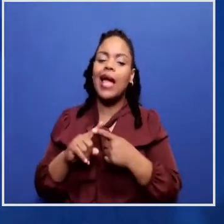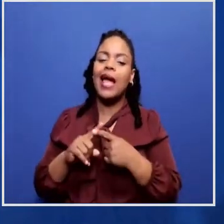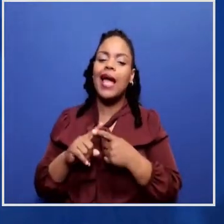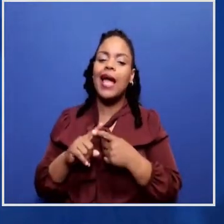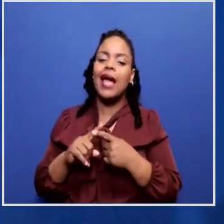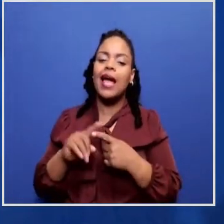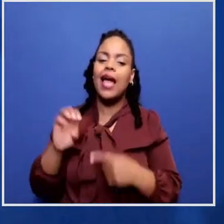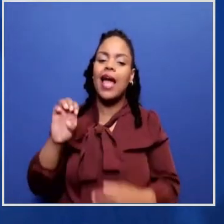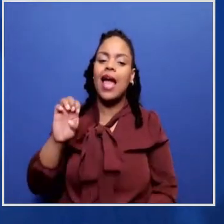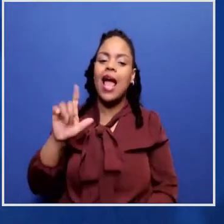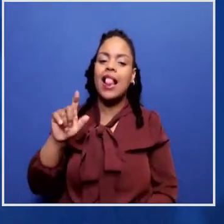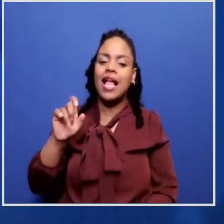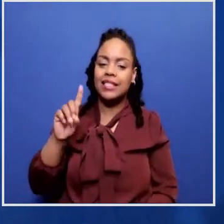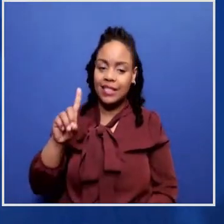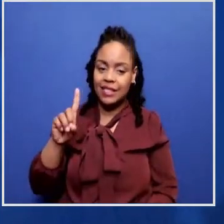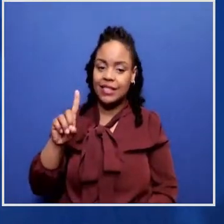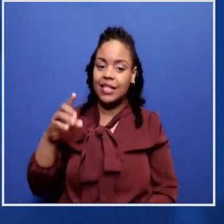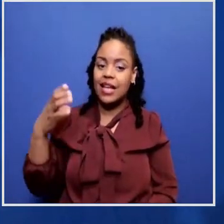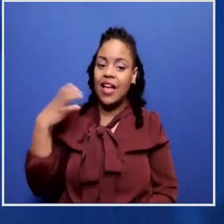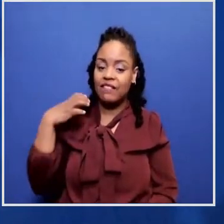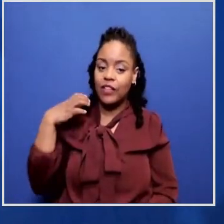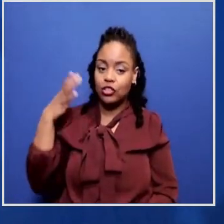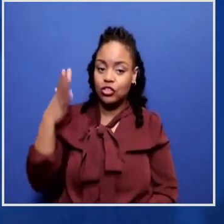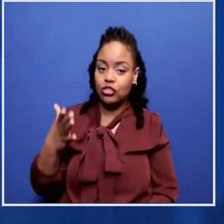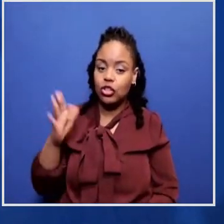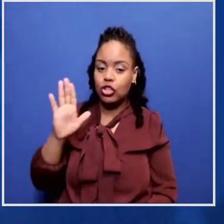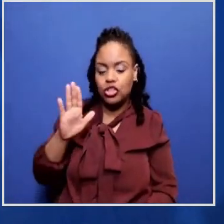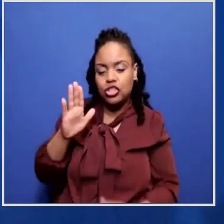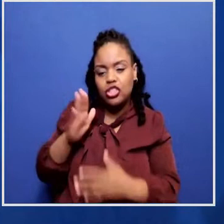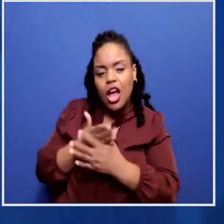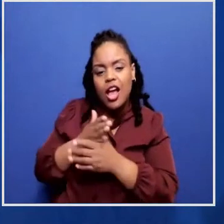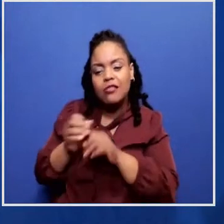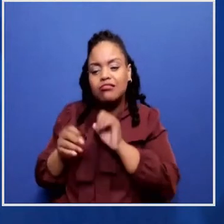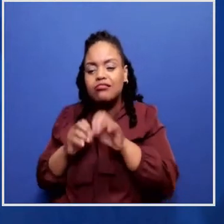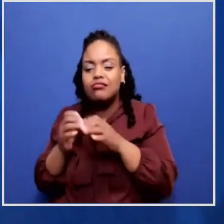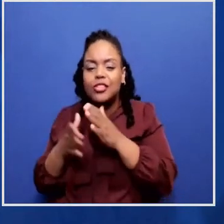I ESPECIALLY ENJOY HEARING WHEN ELECTED OFFICIALS SHARE THEIR